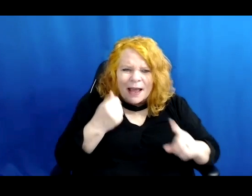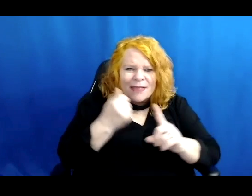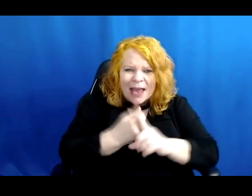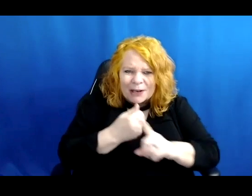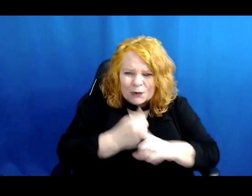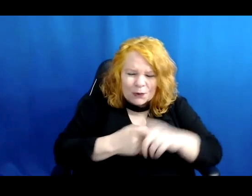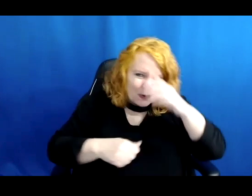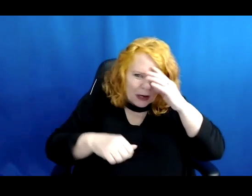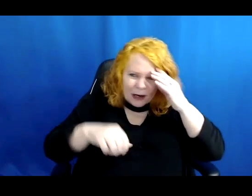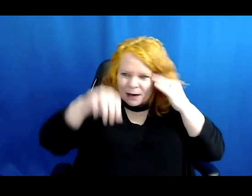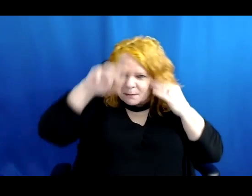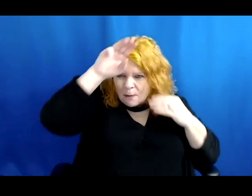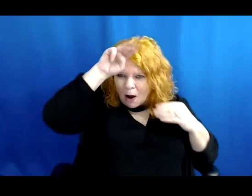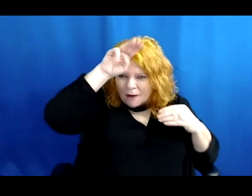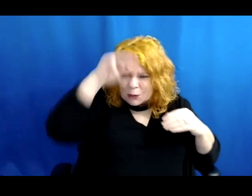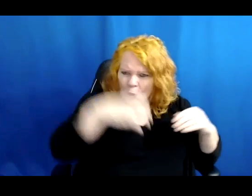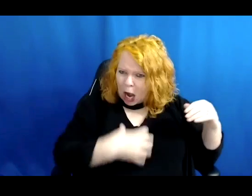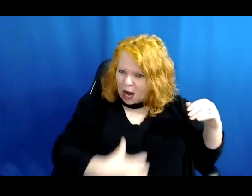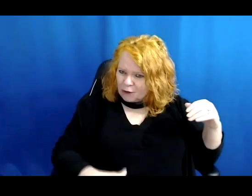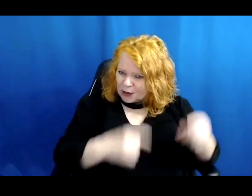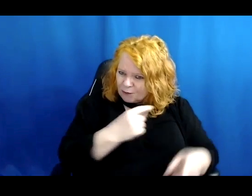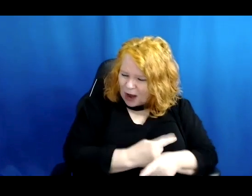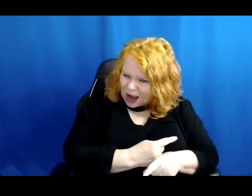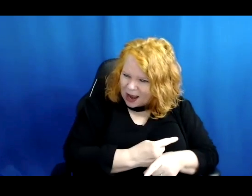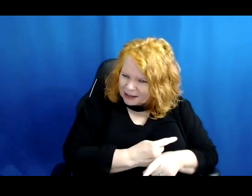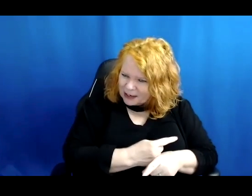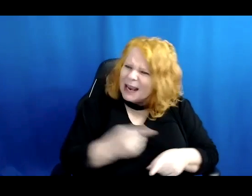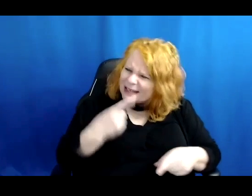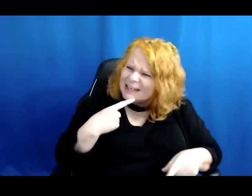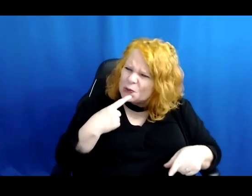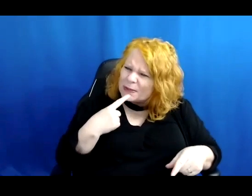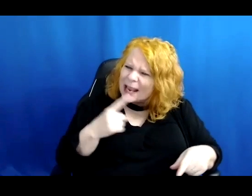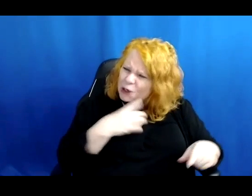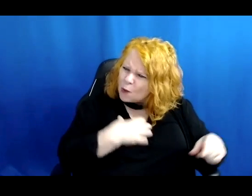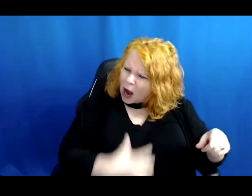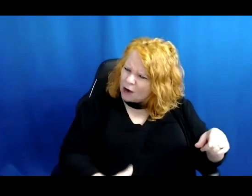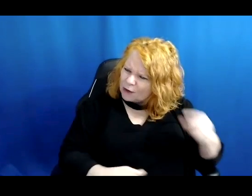“I think that you said Marvin, to me that you were very, very hungry,” So Beautiful